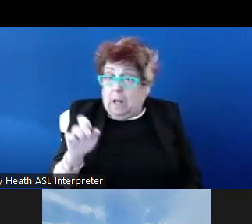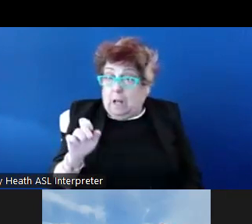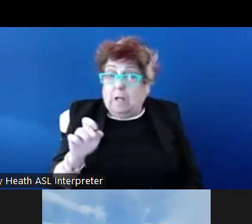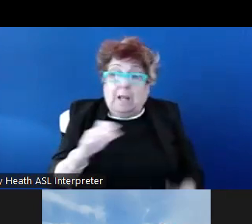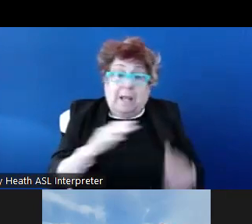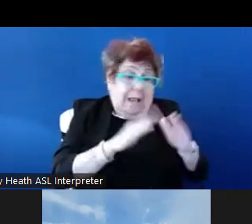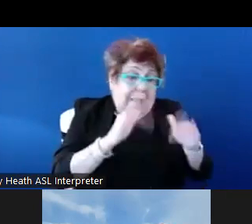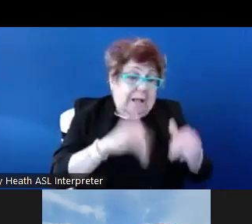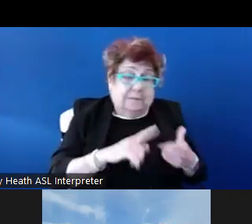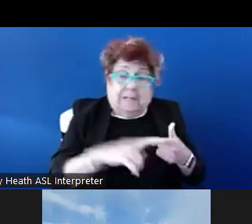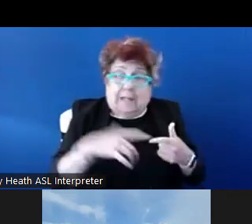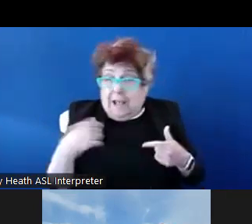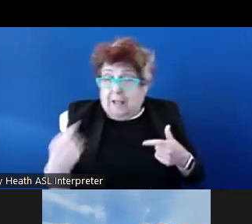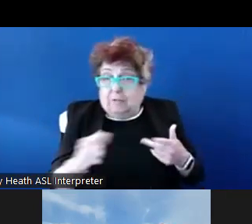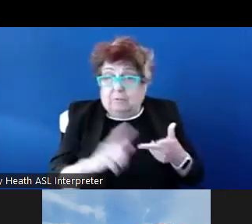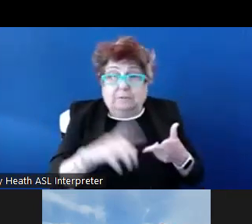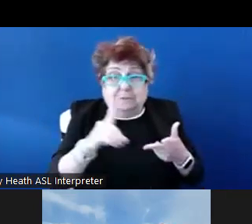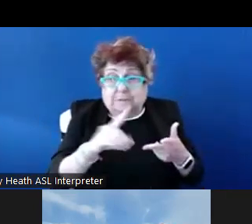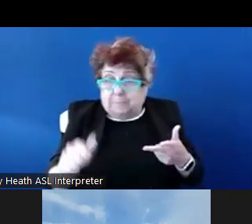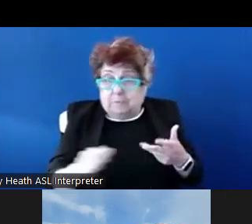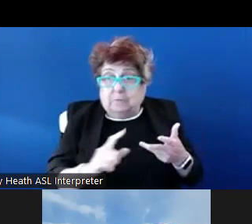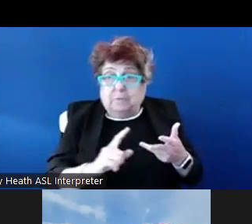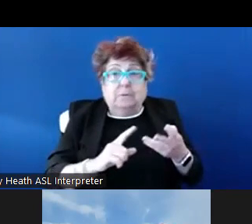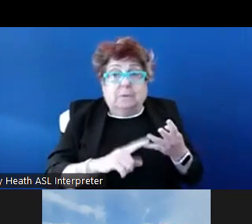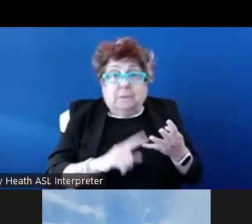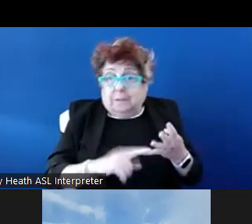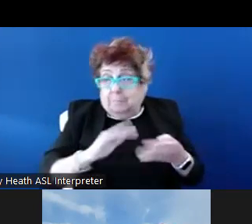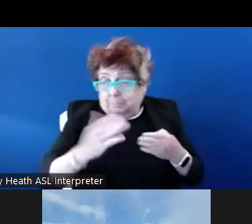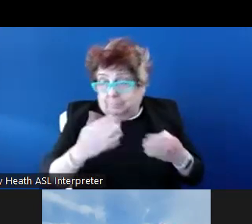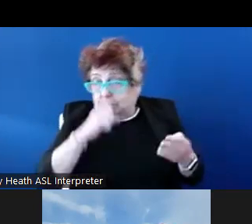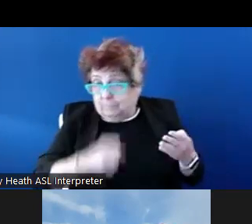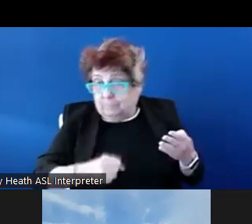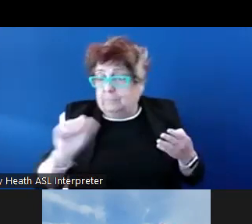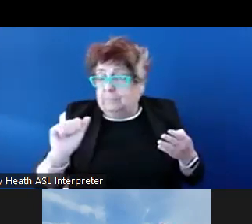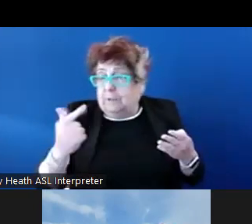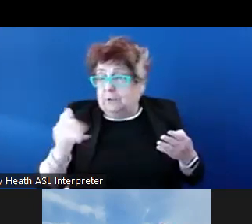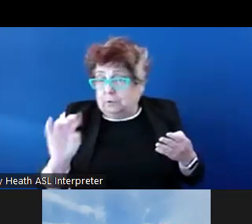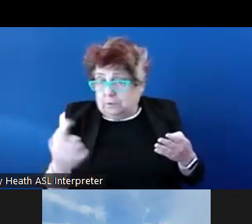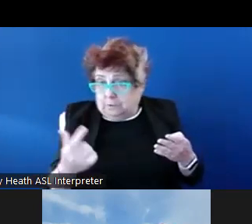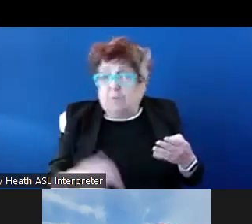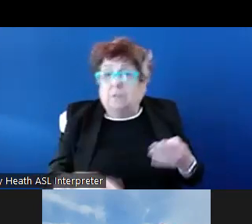and aging so you can be part of the Housing and Services Partnership Accelerator.